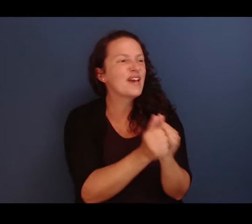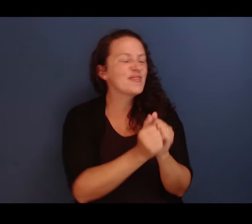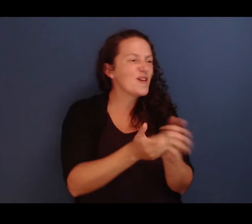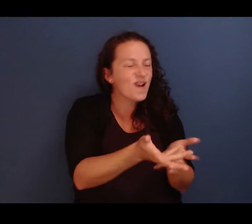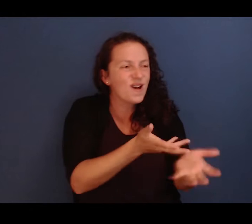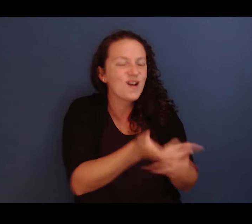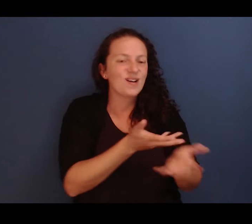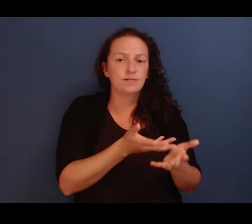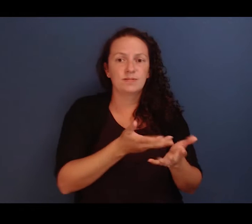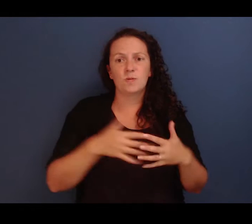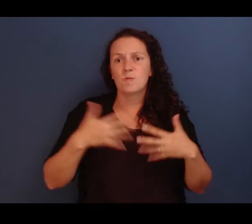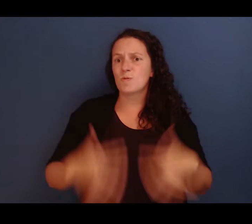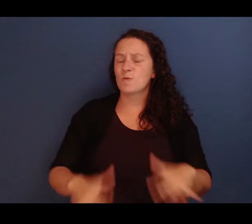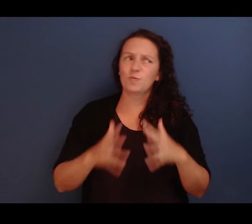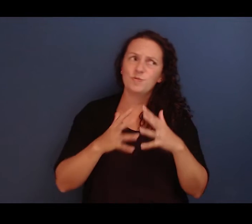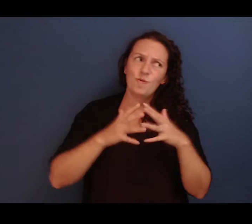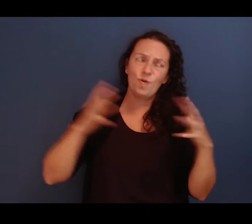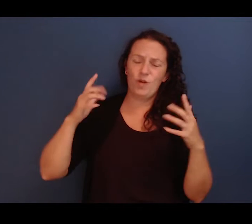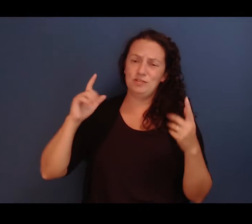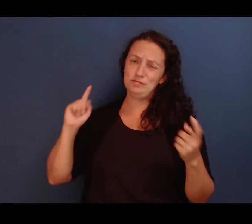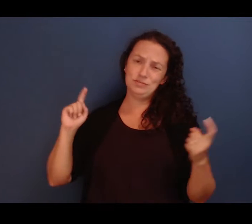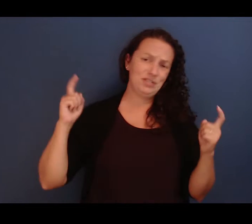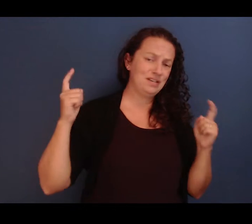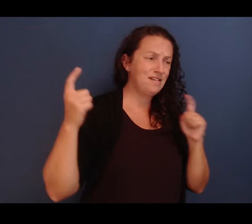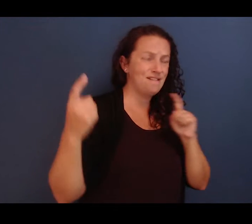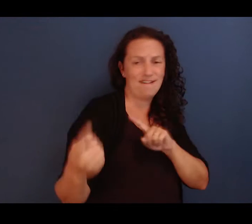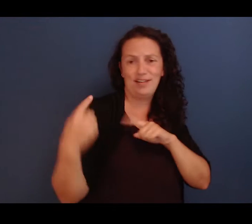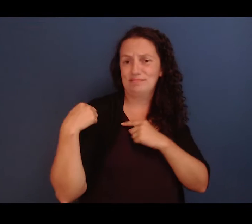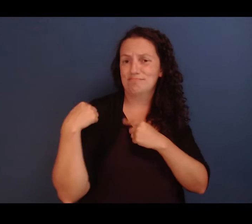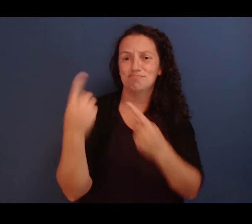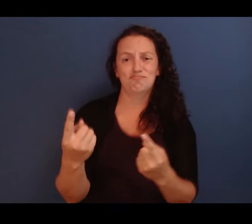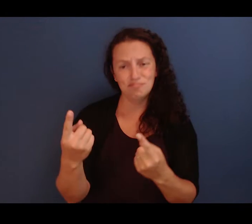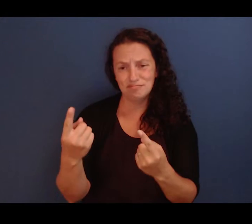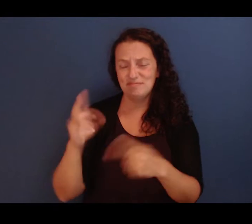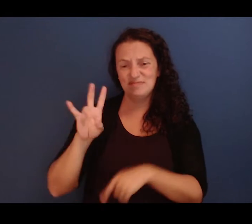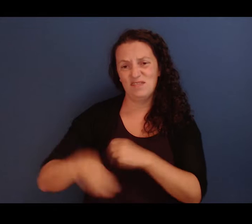happened and changed in our worlds since my first In-Service - I couldn’t have even